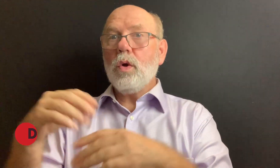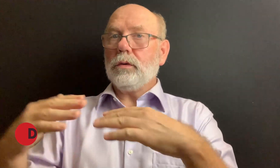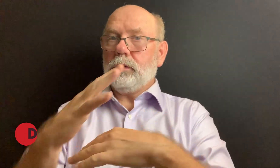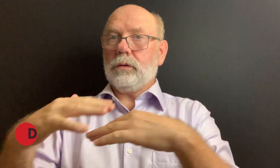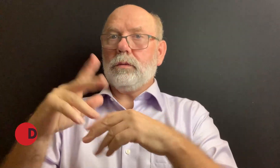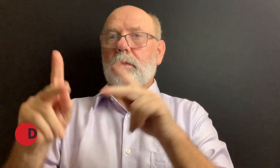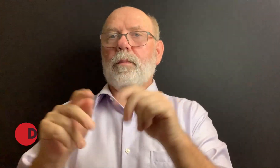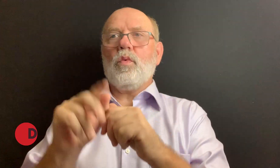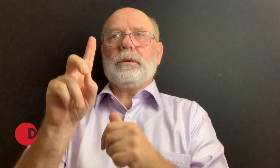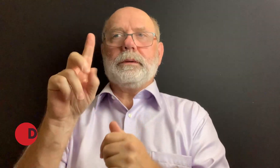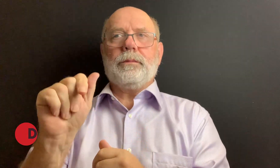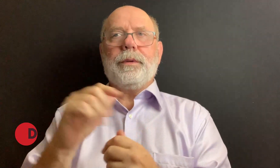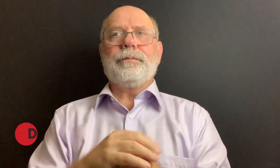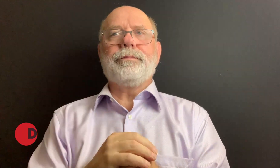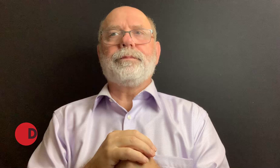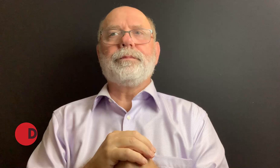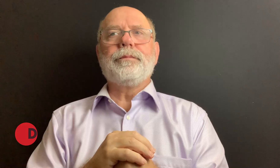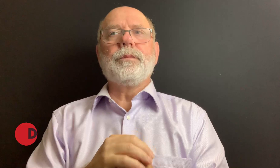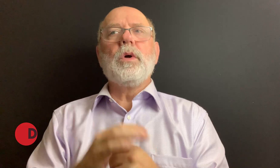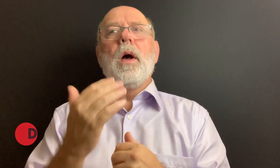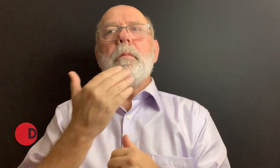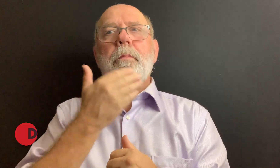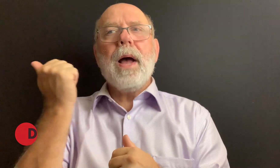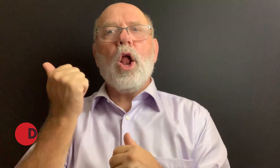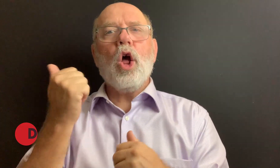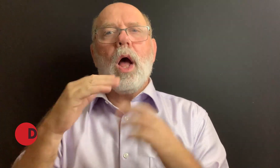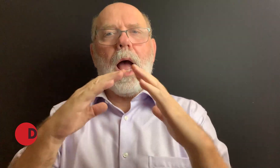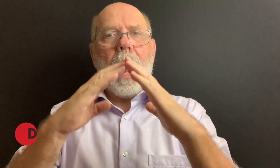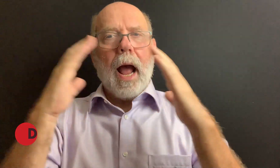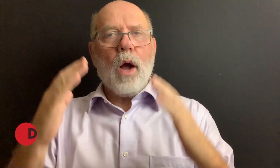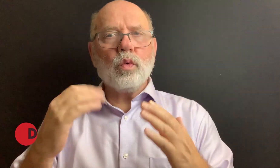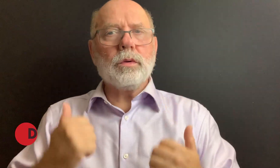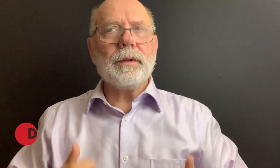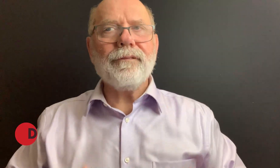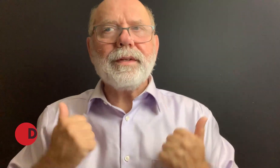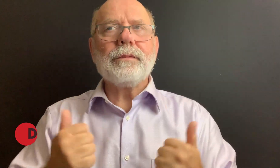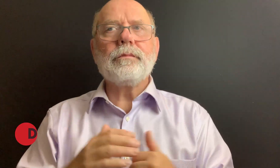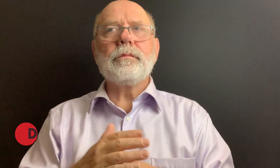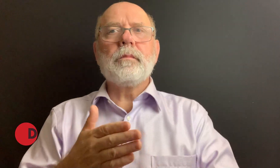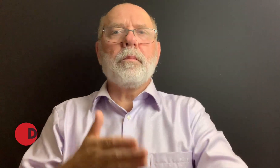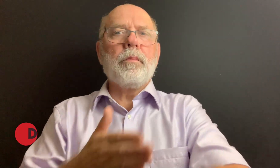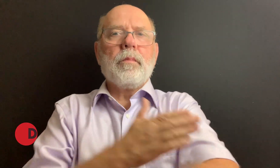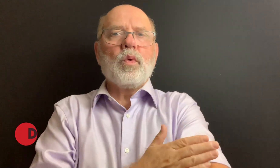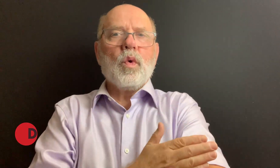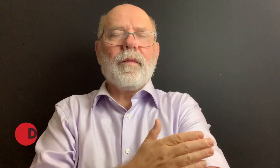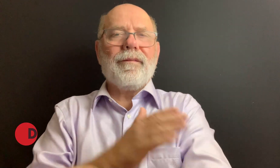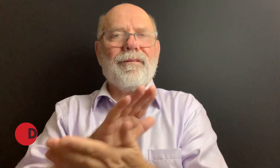people with disabilities, better housing living, improve clean